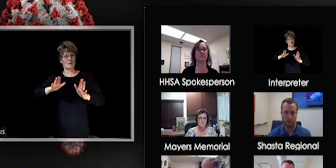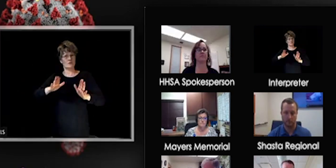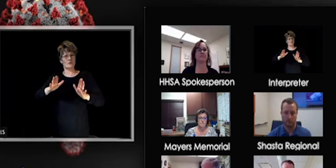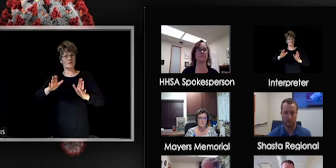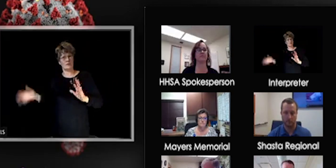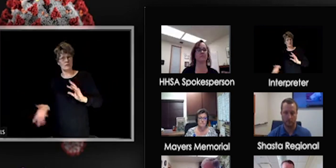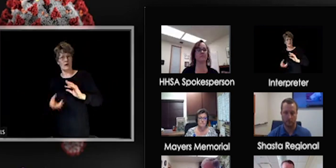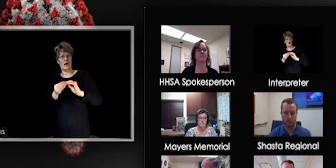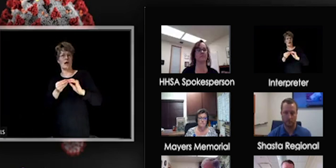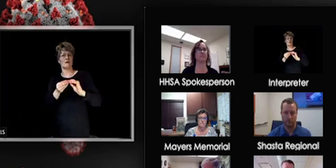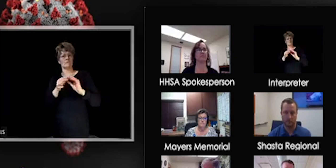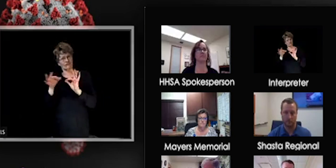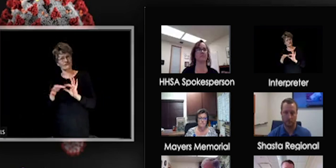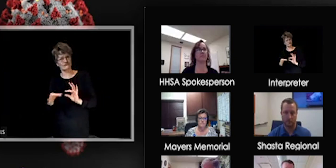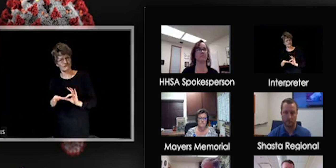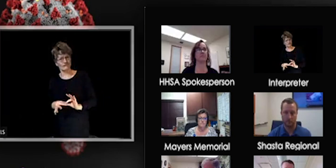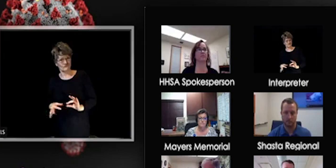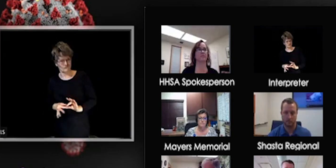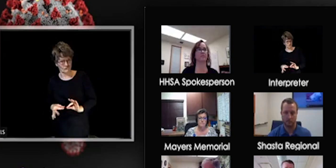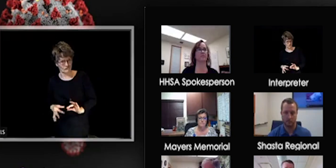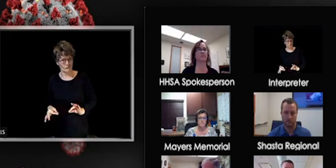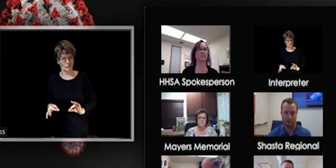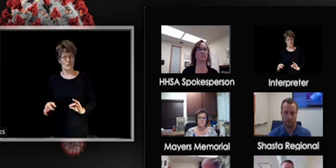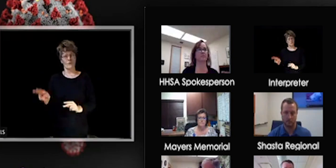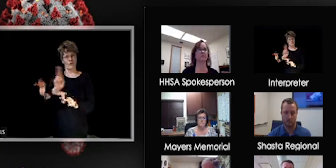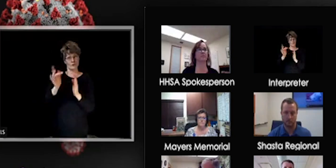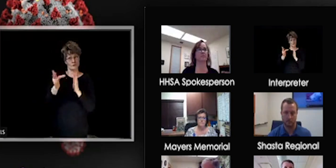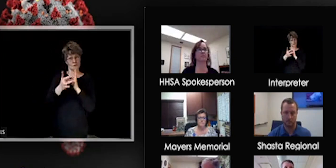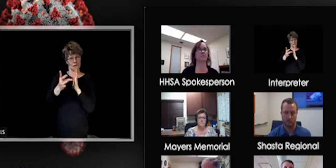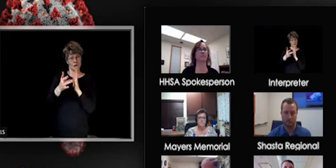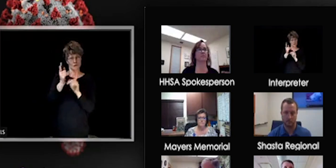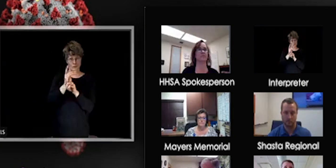some of the other means, but we’re really trying to open that up even before the next